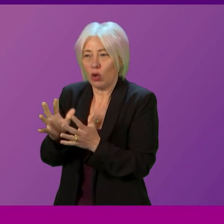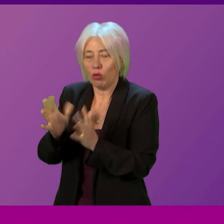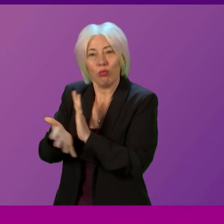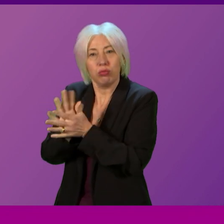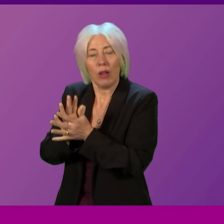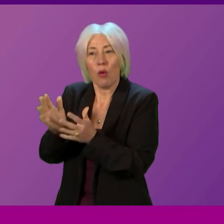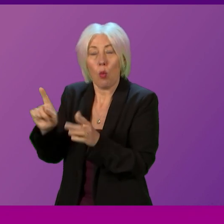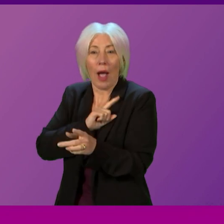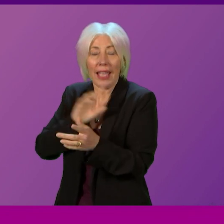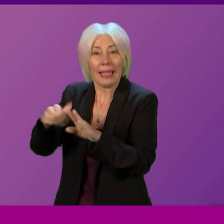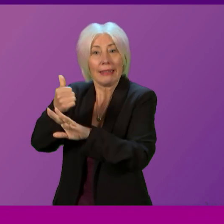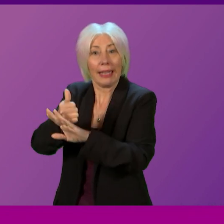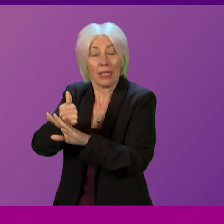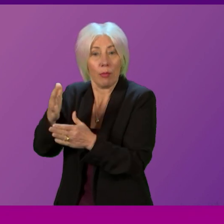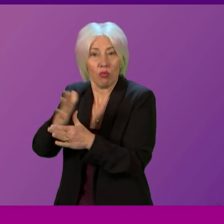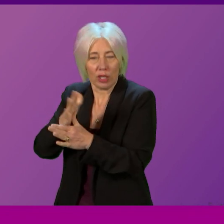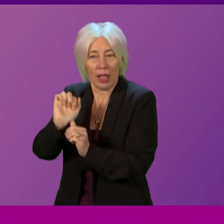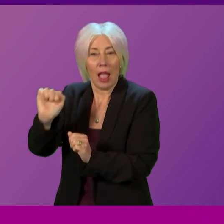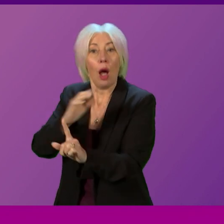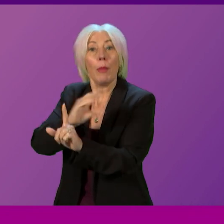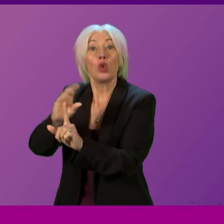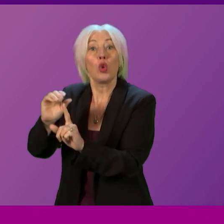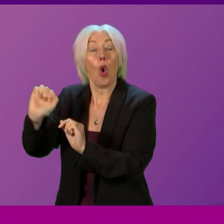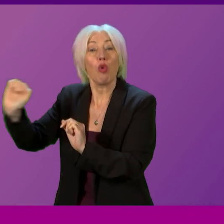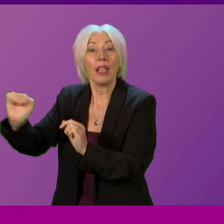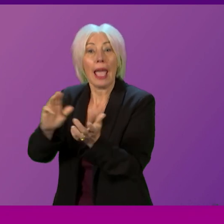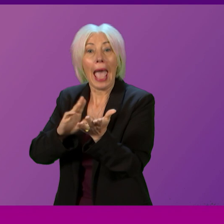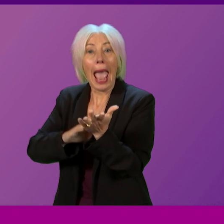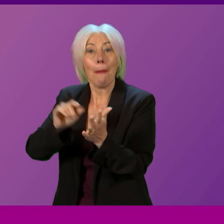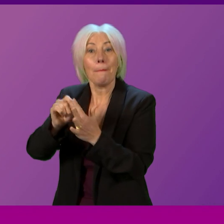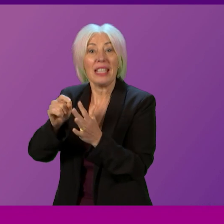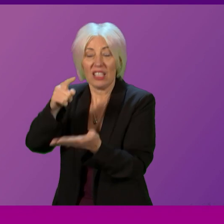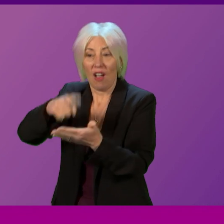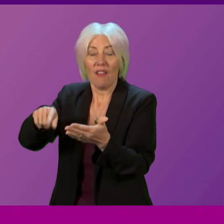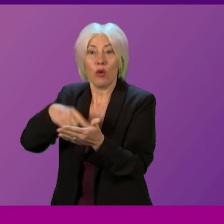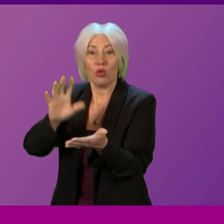Tory MPs in the House of Commons voted to remove that protection.